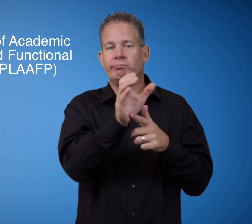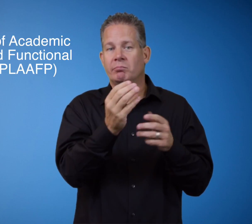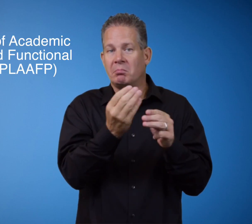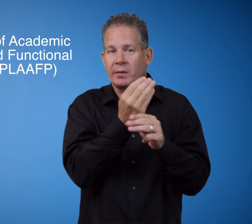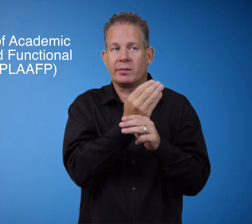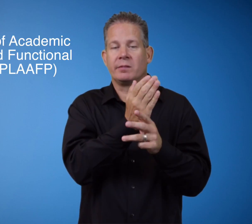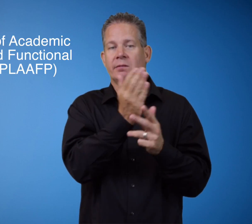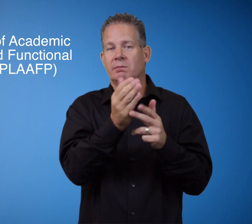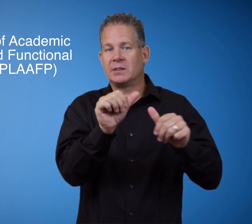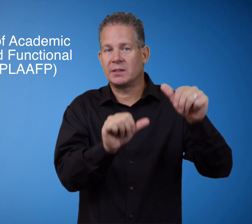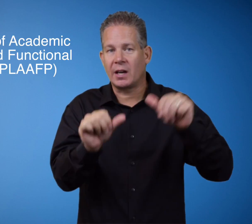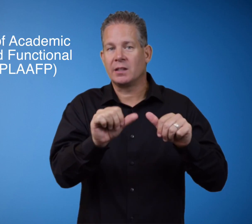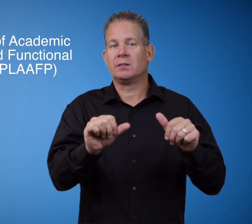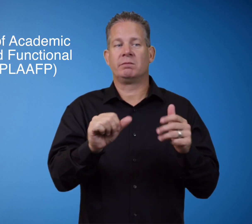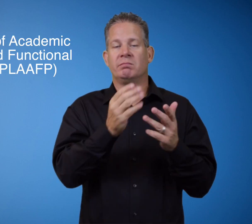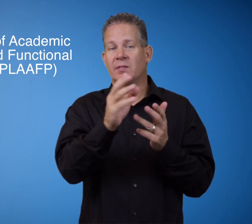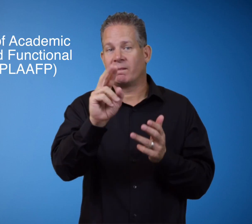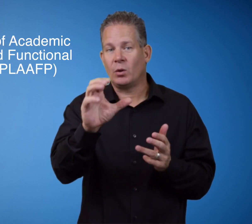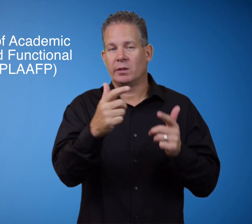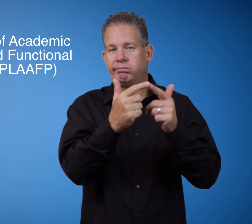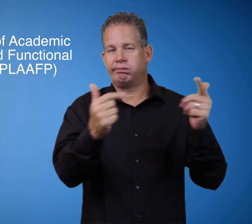mathematics, science, and vocational skills.